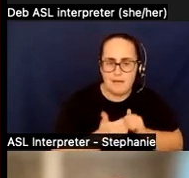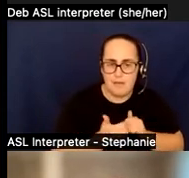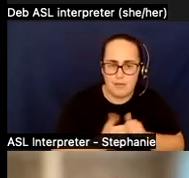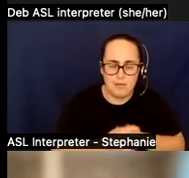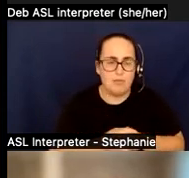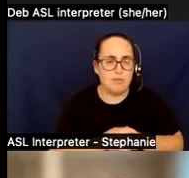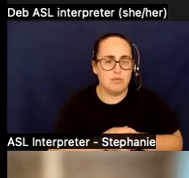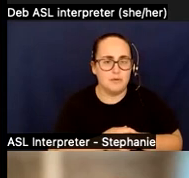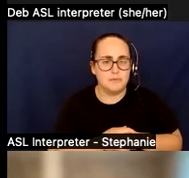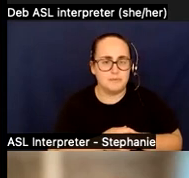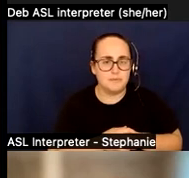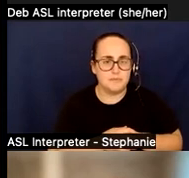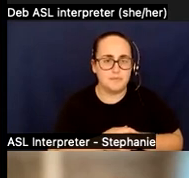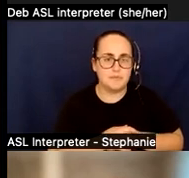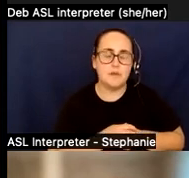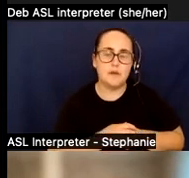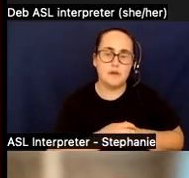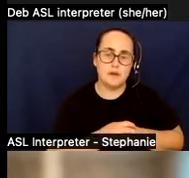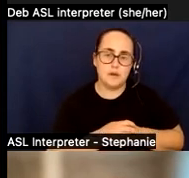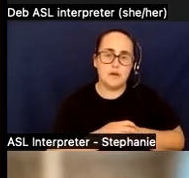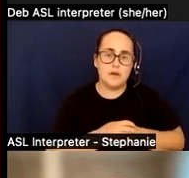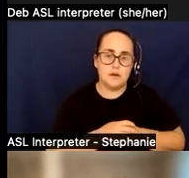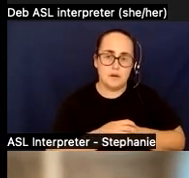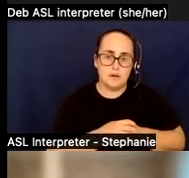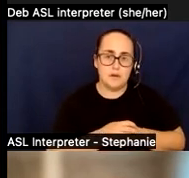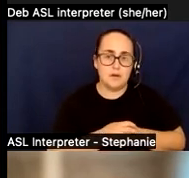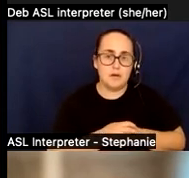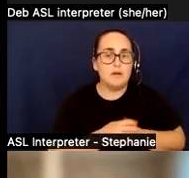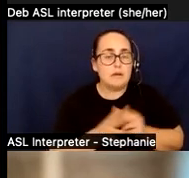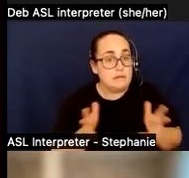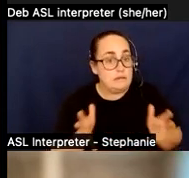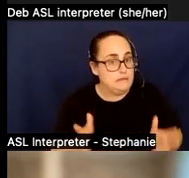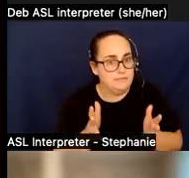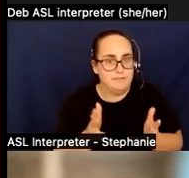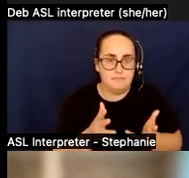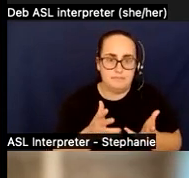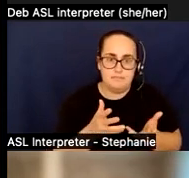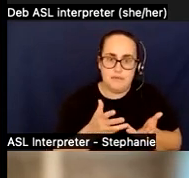So it's really recommended that you consult with either Fort Calgary or sorry,